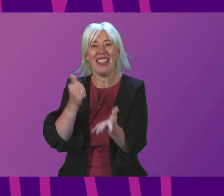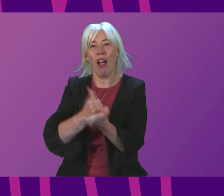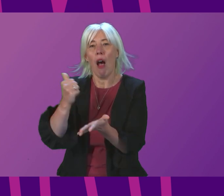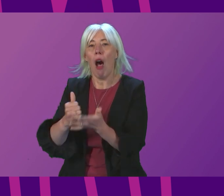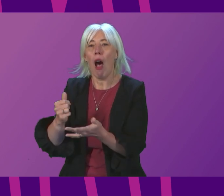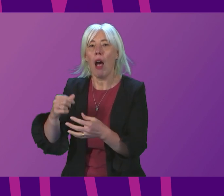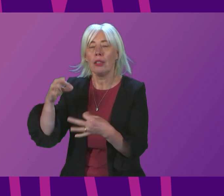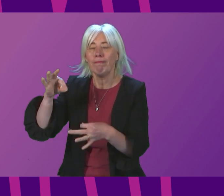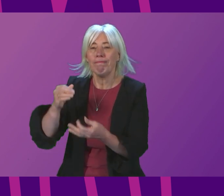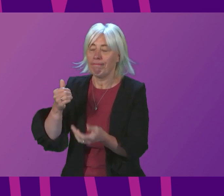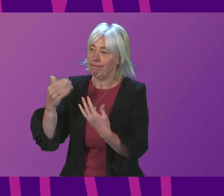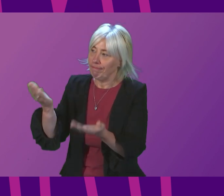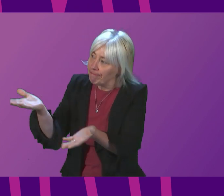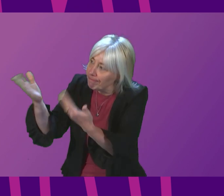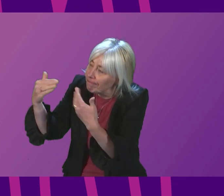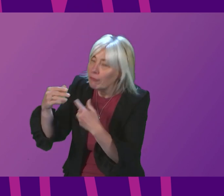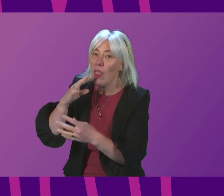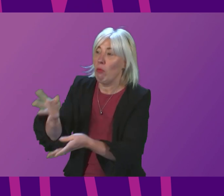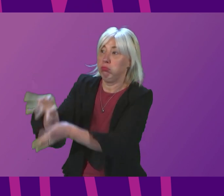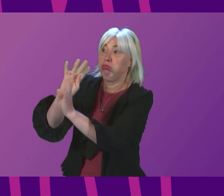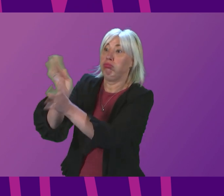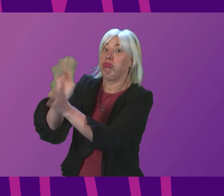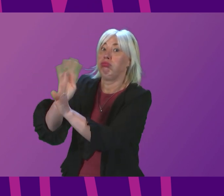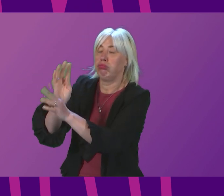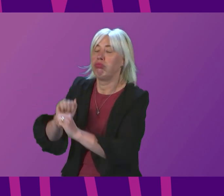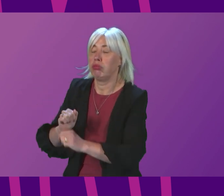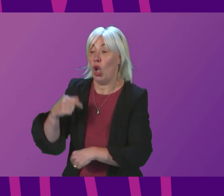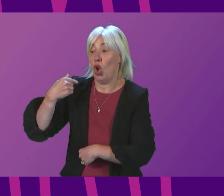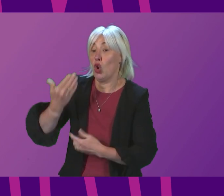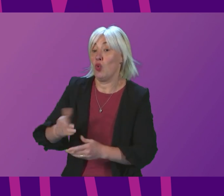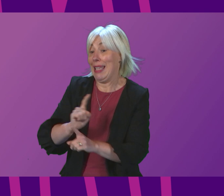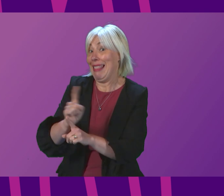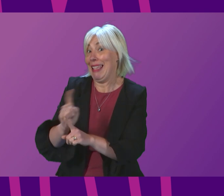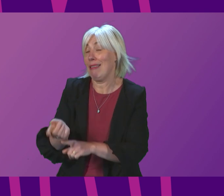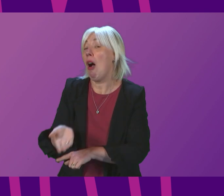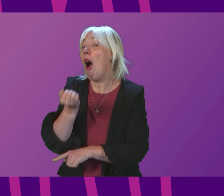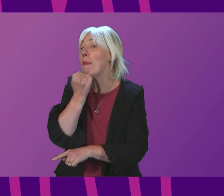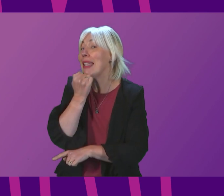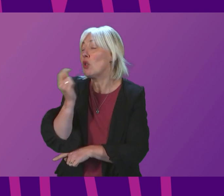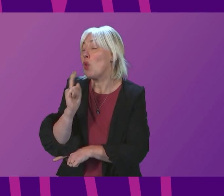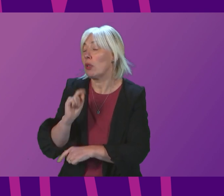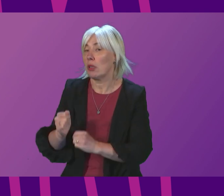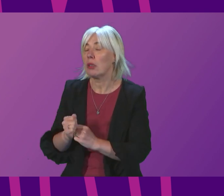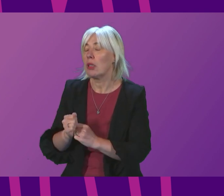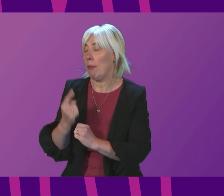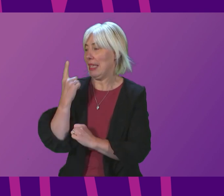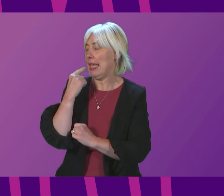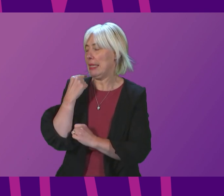to arrive in numbers. I will get an update later today, but the update that I had yesterday was that more